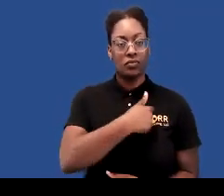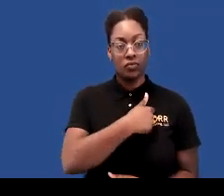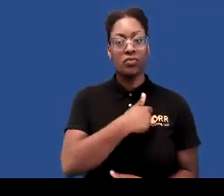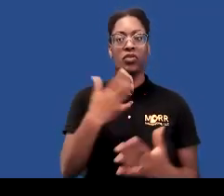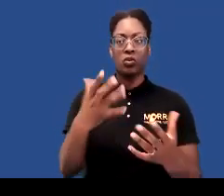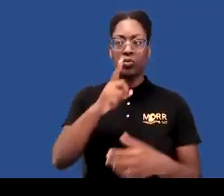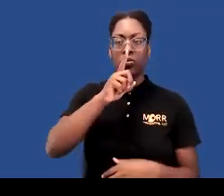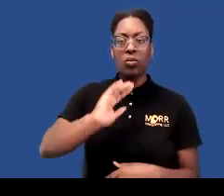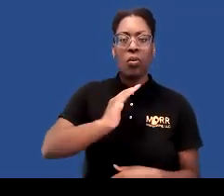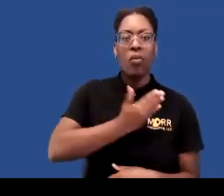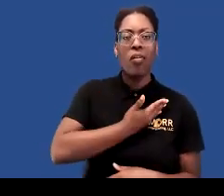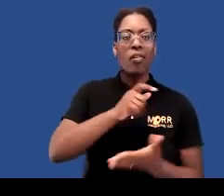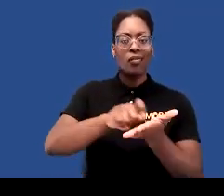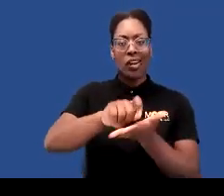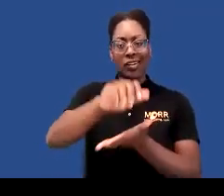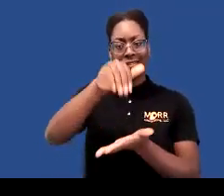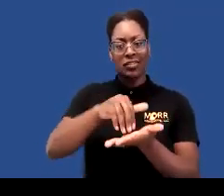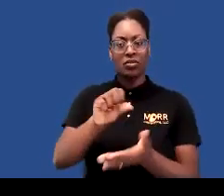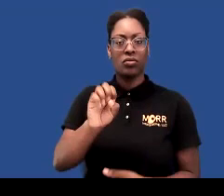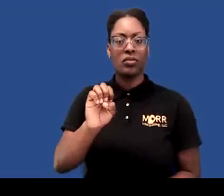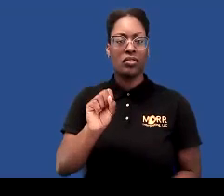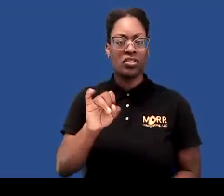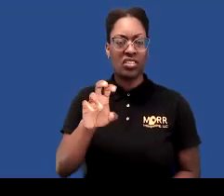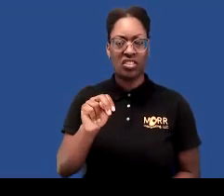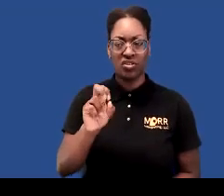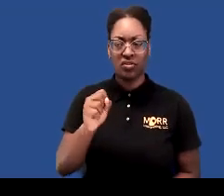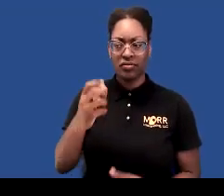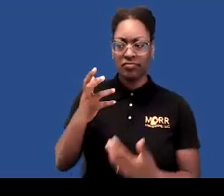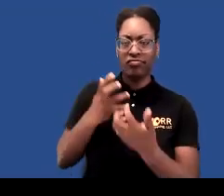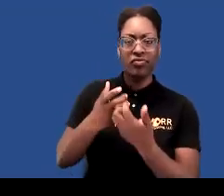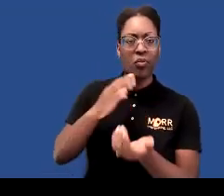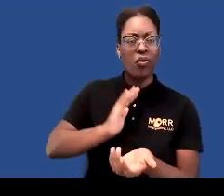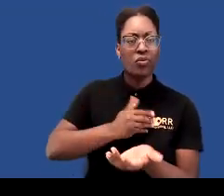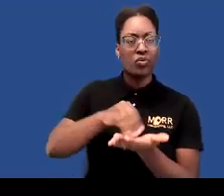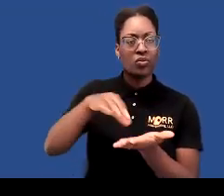and in various modalities and composition, we know very little about asynchronous sessions in writing centers.